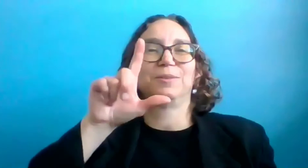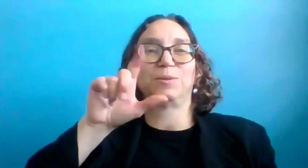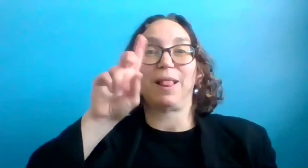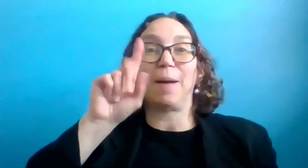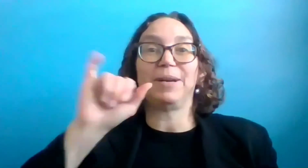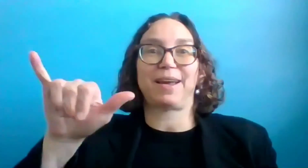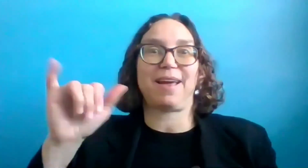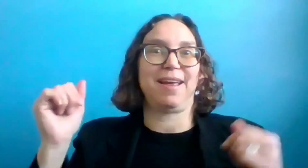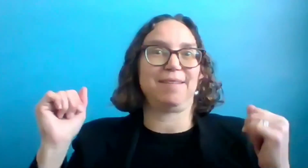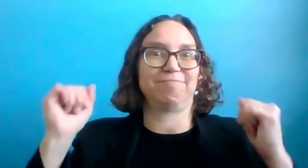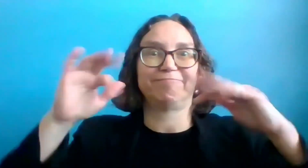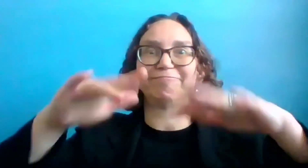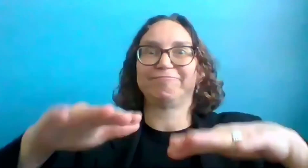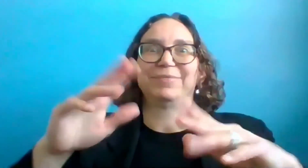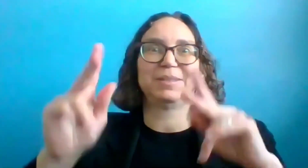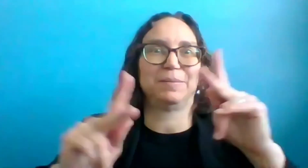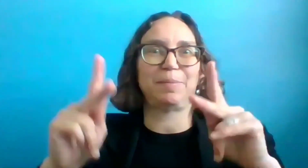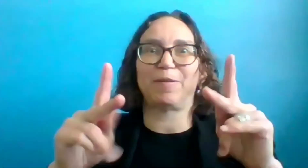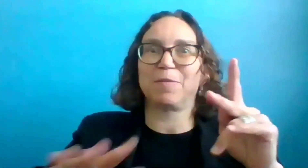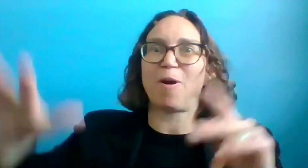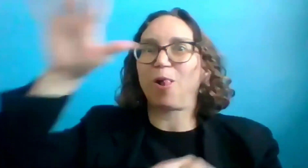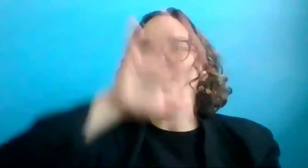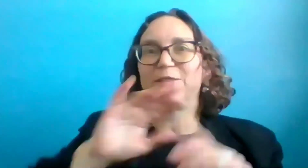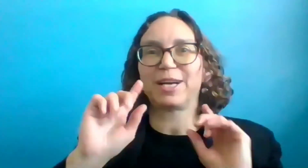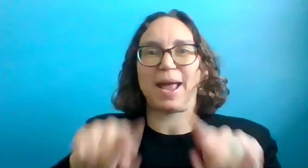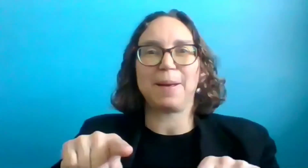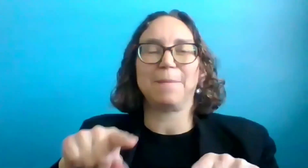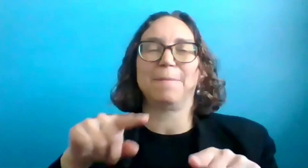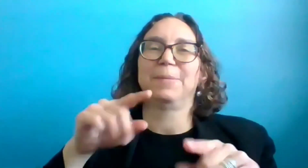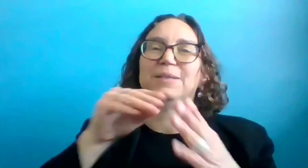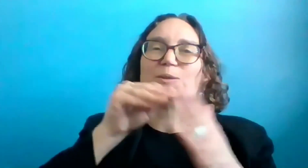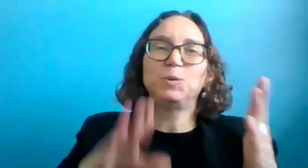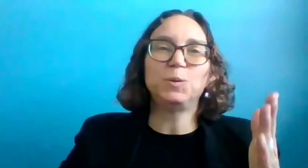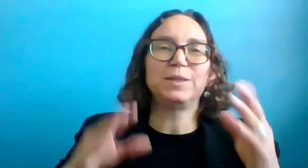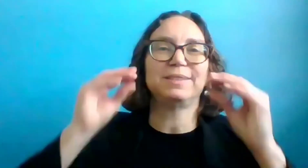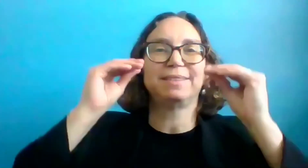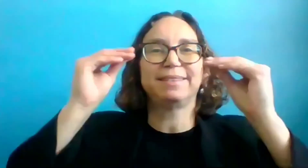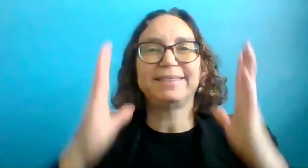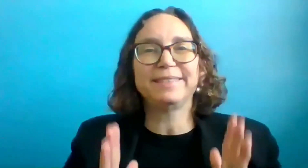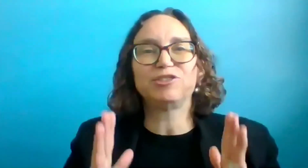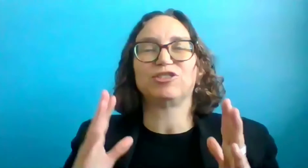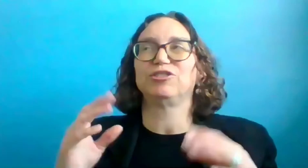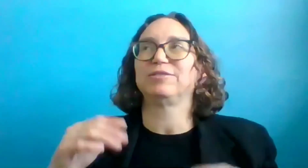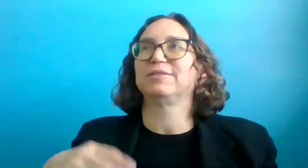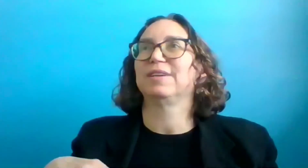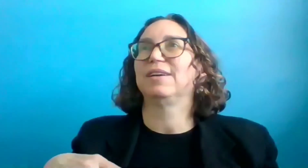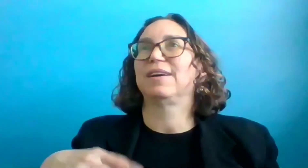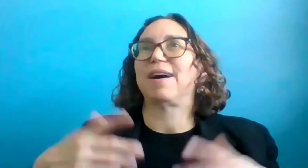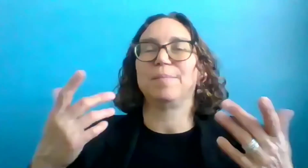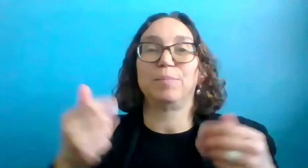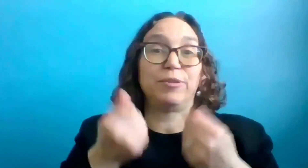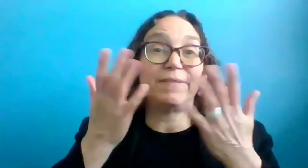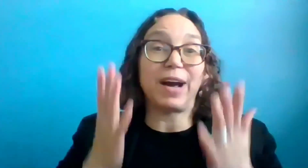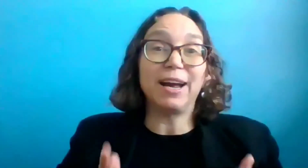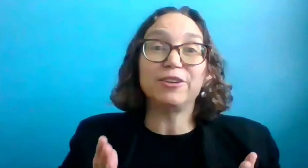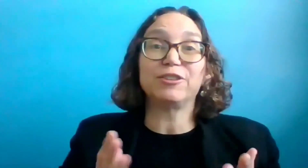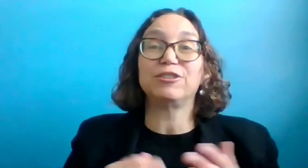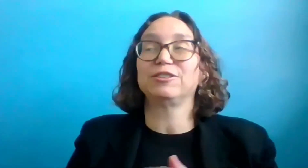And Lobby Day brought people together from all over the state, students, and teachers,